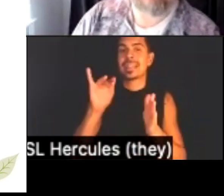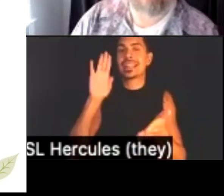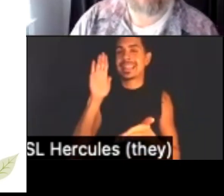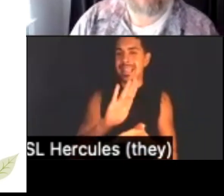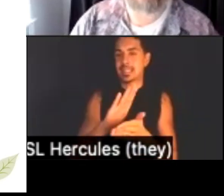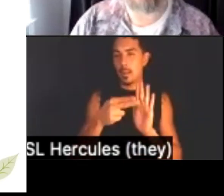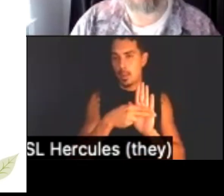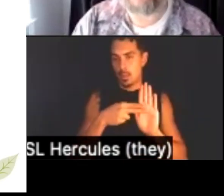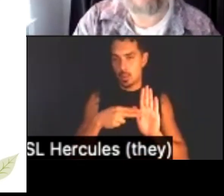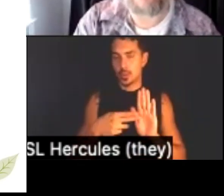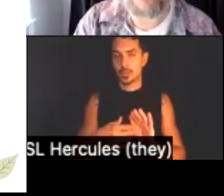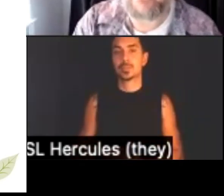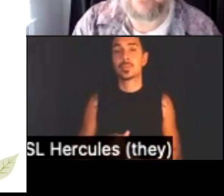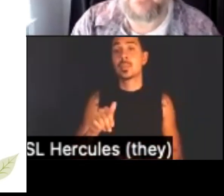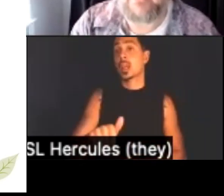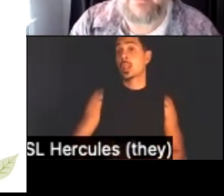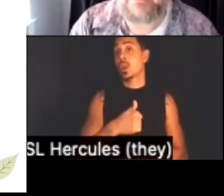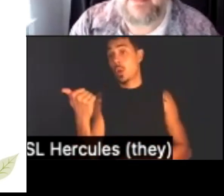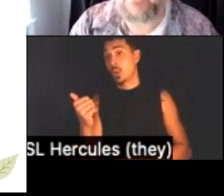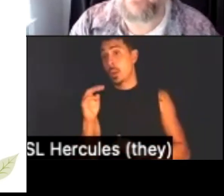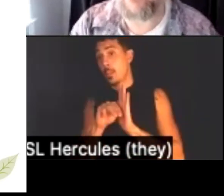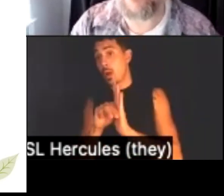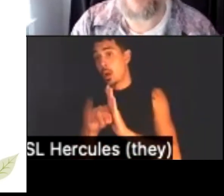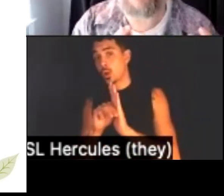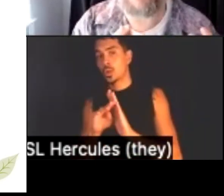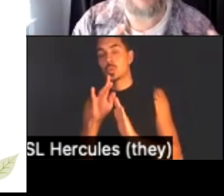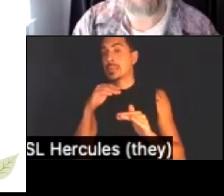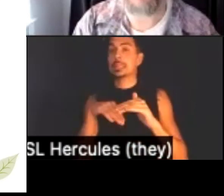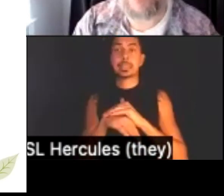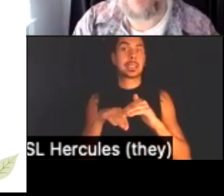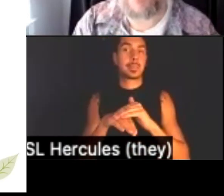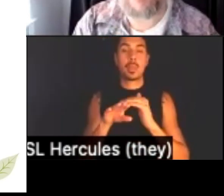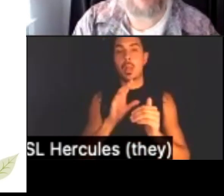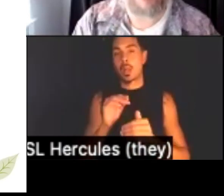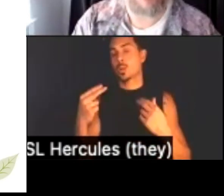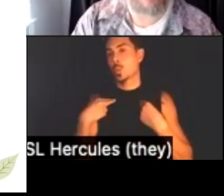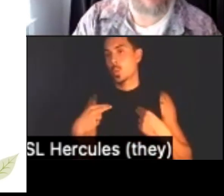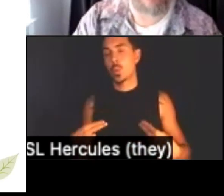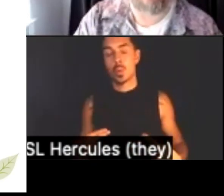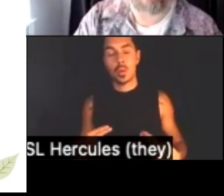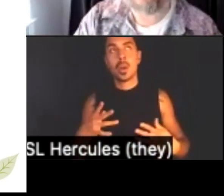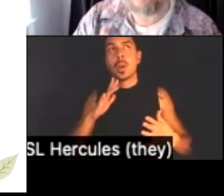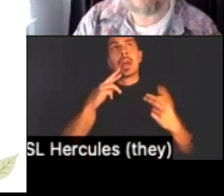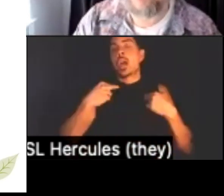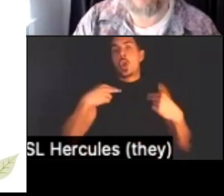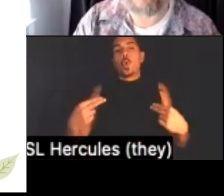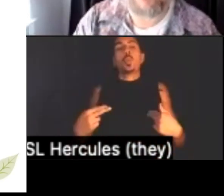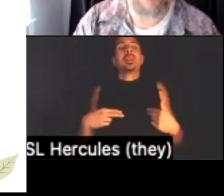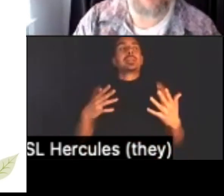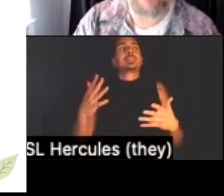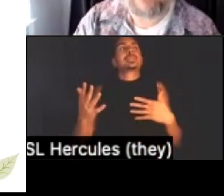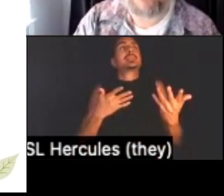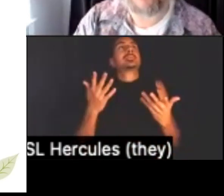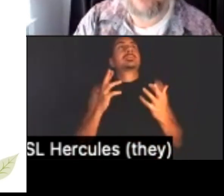The other model that's really, really accessible and humanizing and really detailed in terms of language